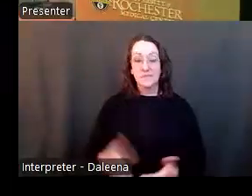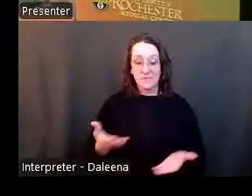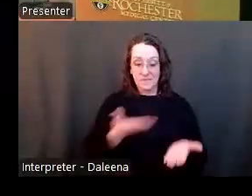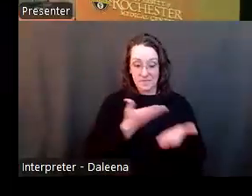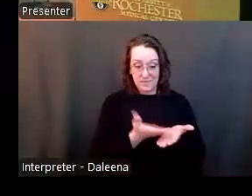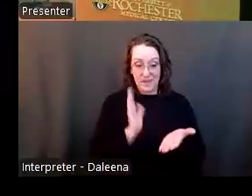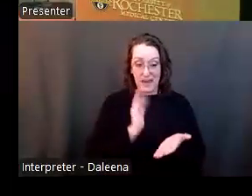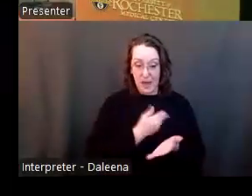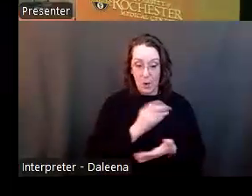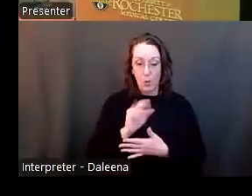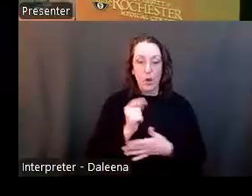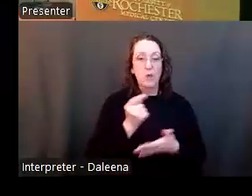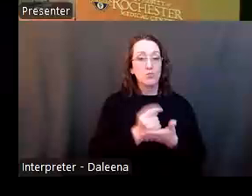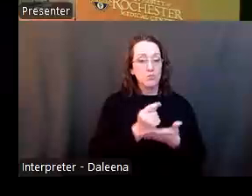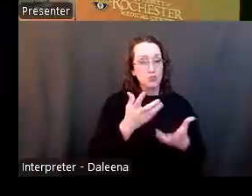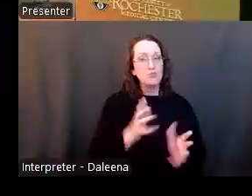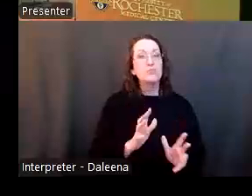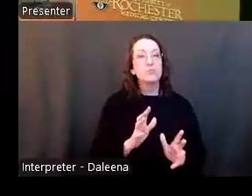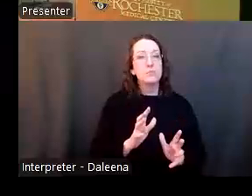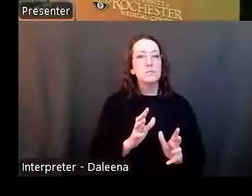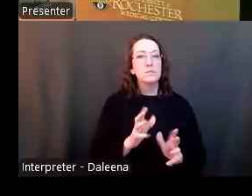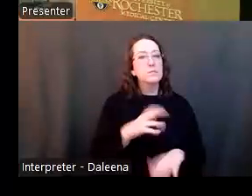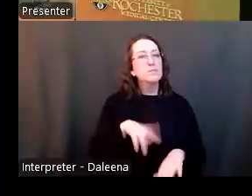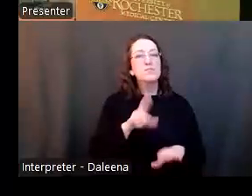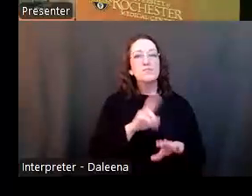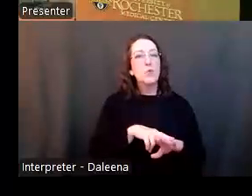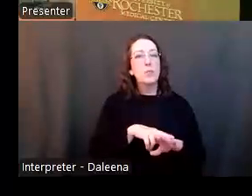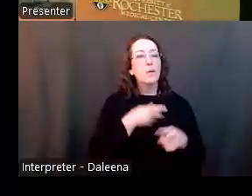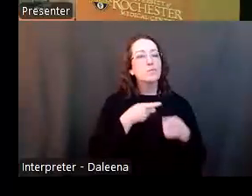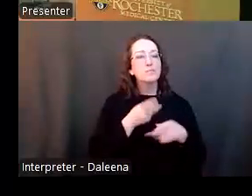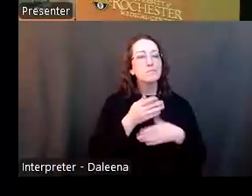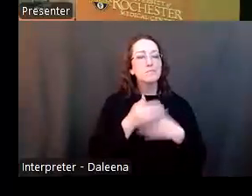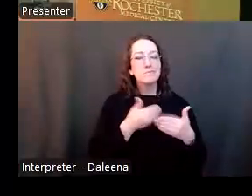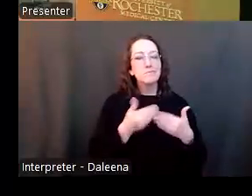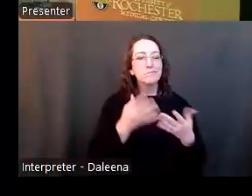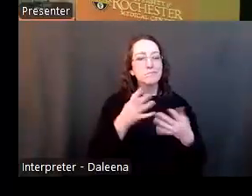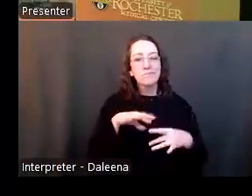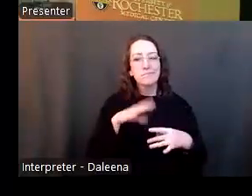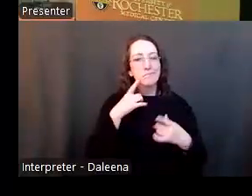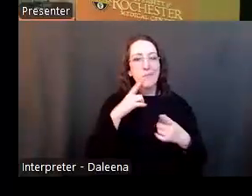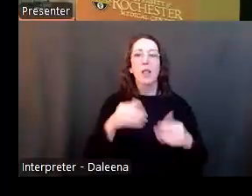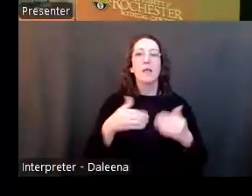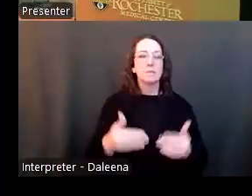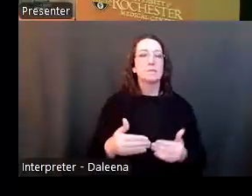treated he had a um very normal management course everything went well he did the priority survey